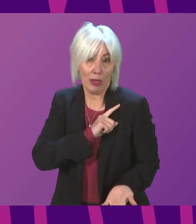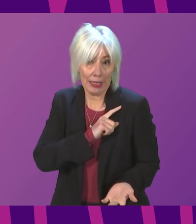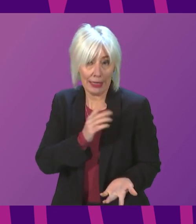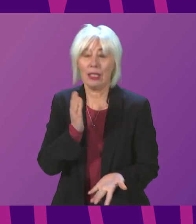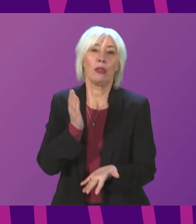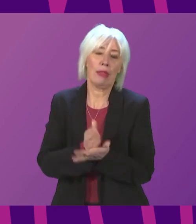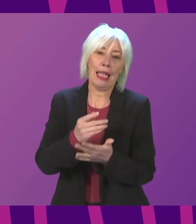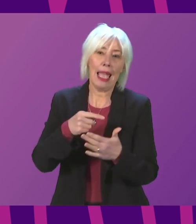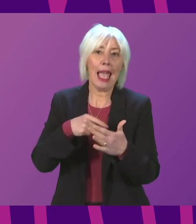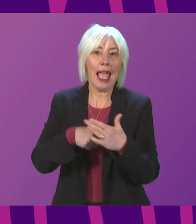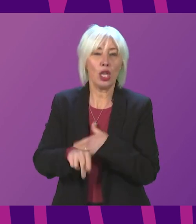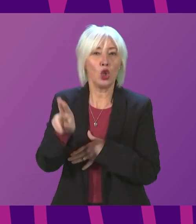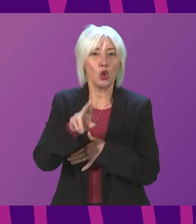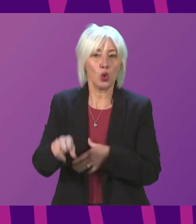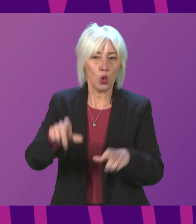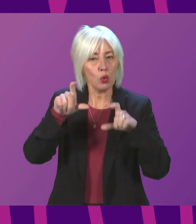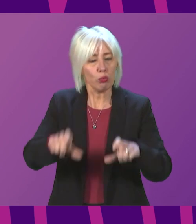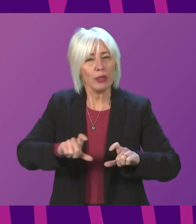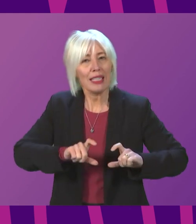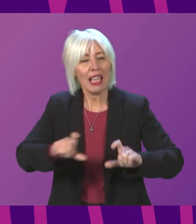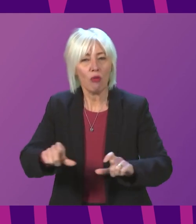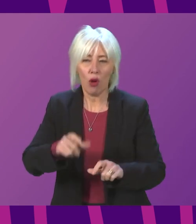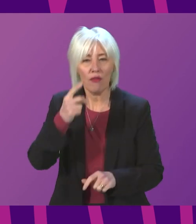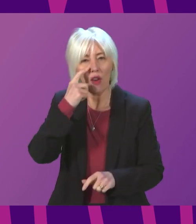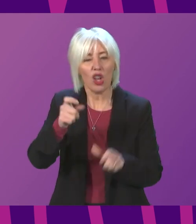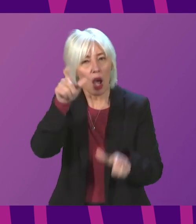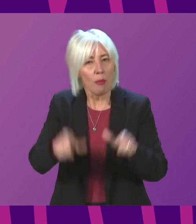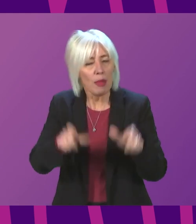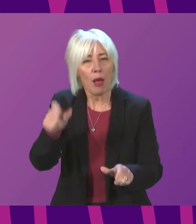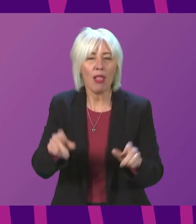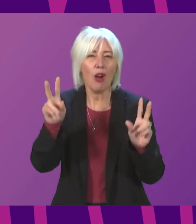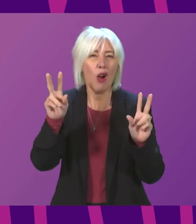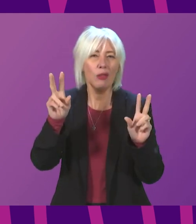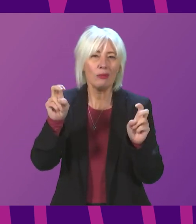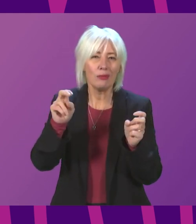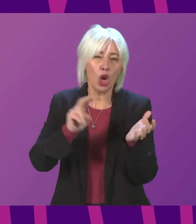school with as normal a school experience as possible is really important, but that